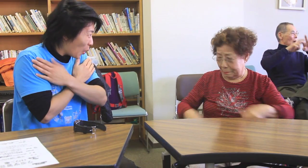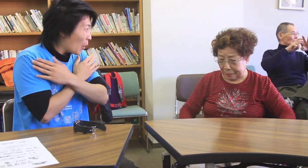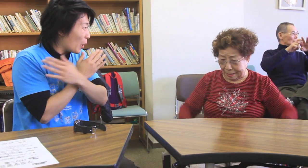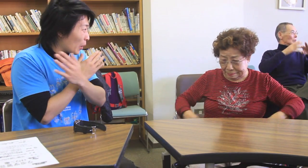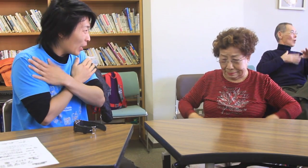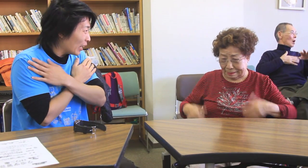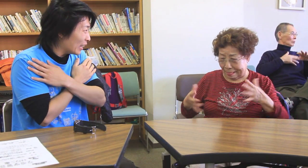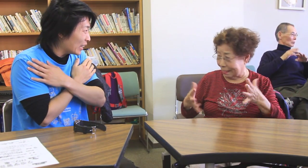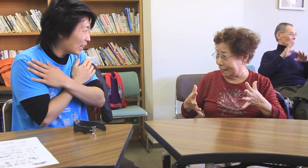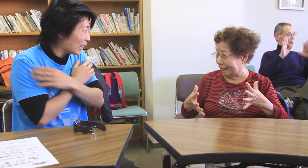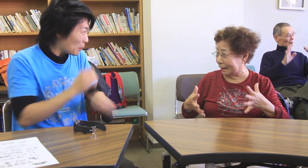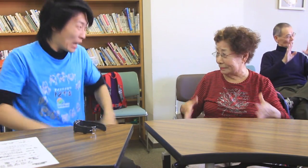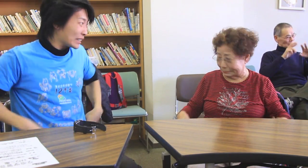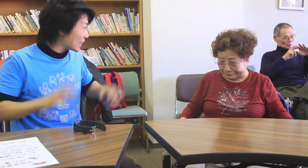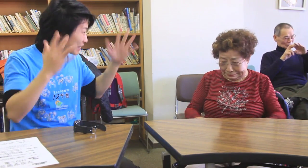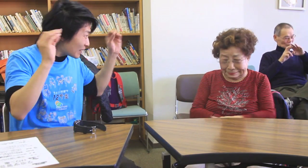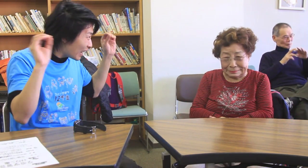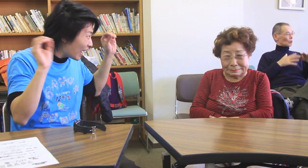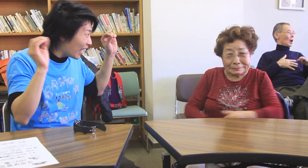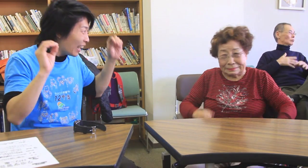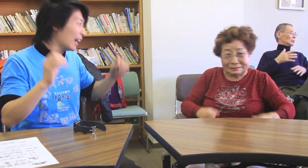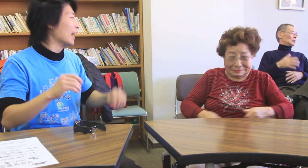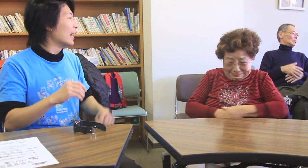When you were growing up, did you always wear a kimono?